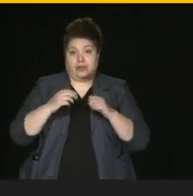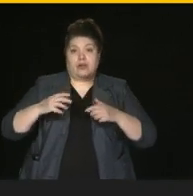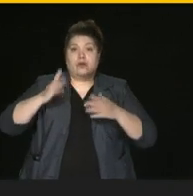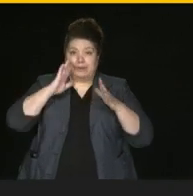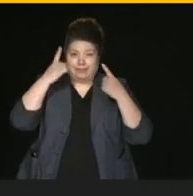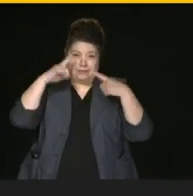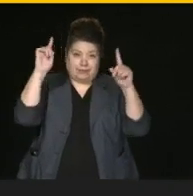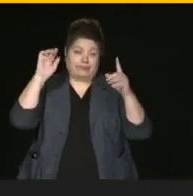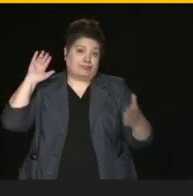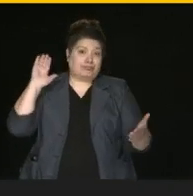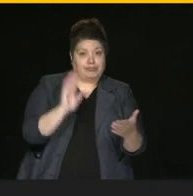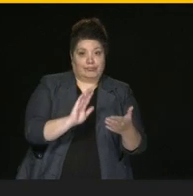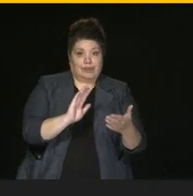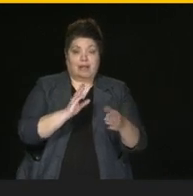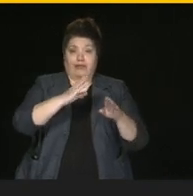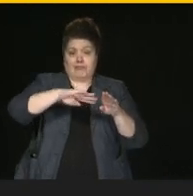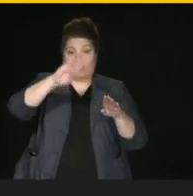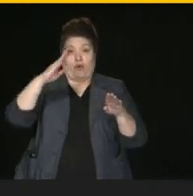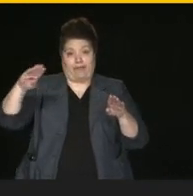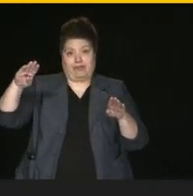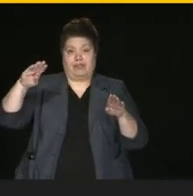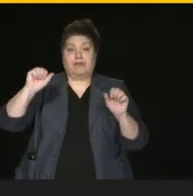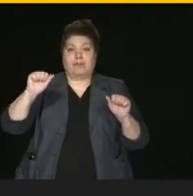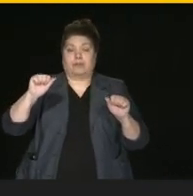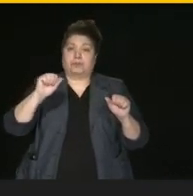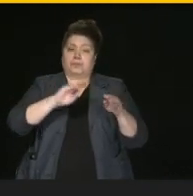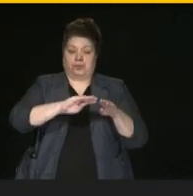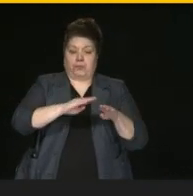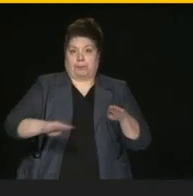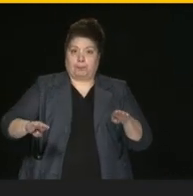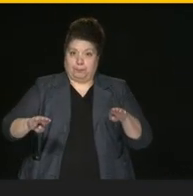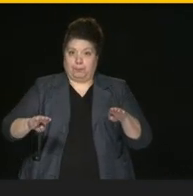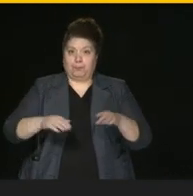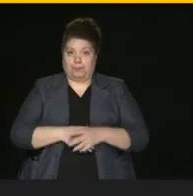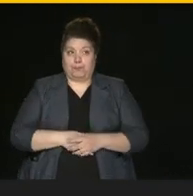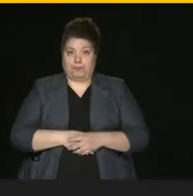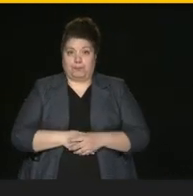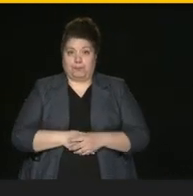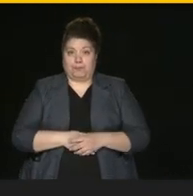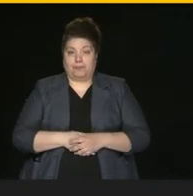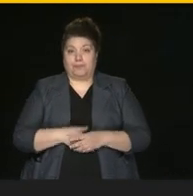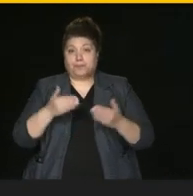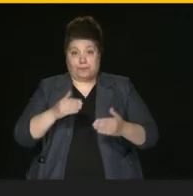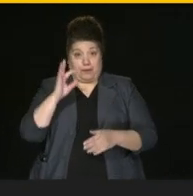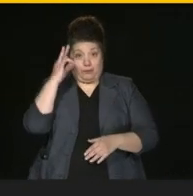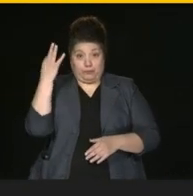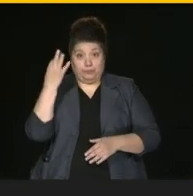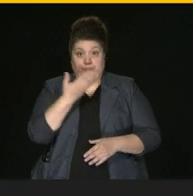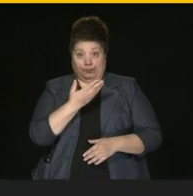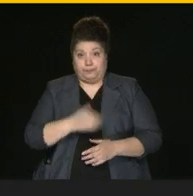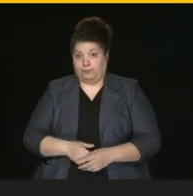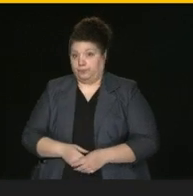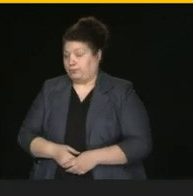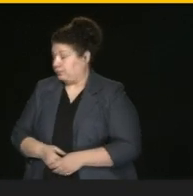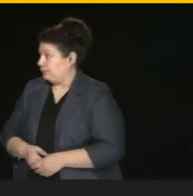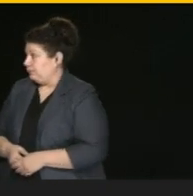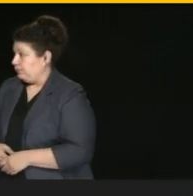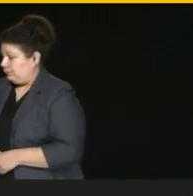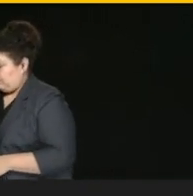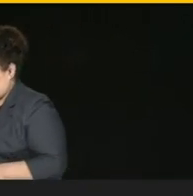TOGETHER WE CAN PLANK THE EPIDEMIC CURVE.